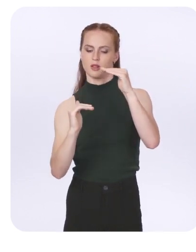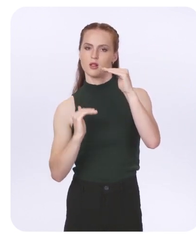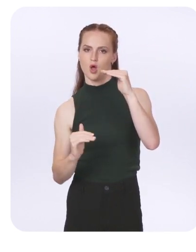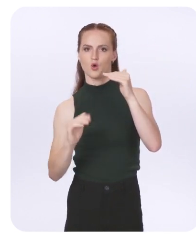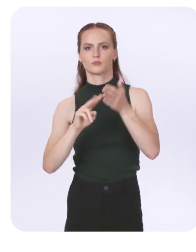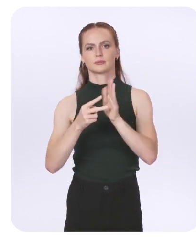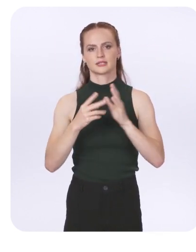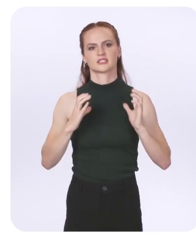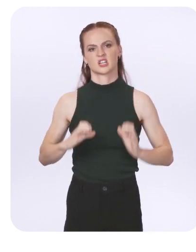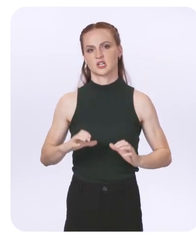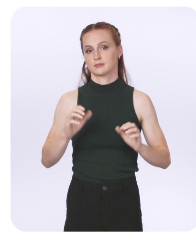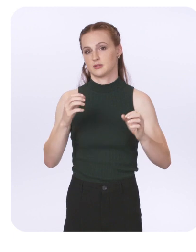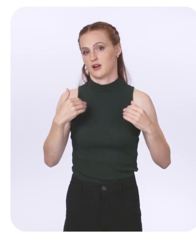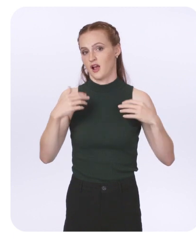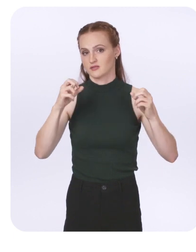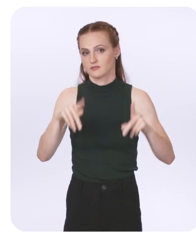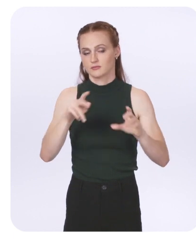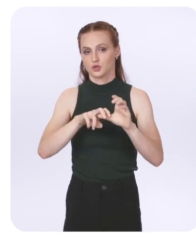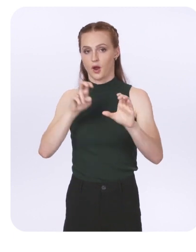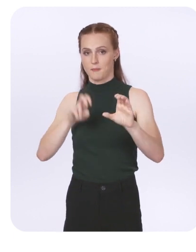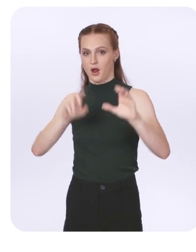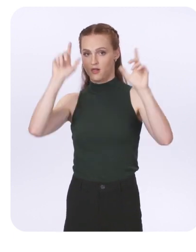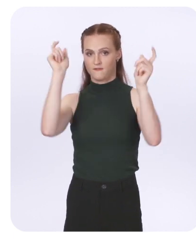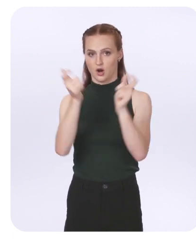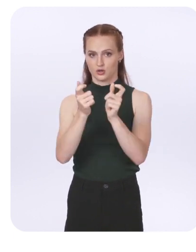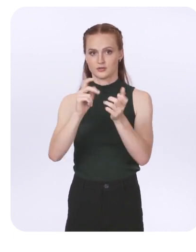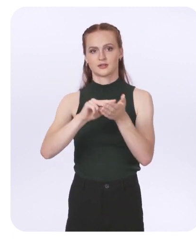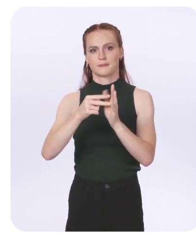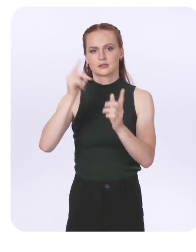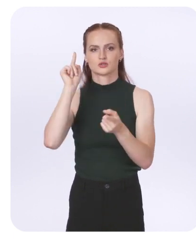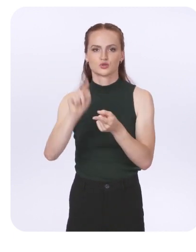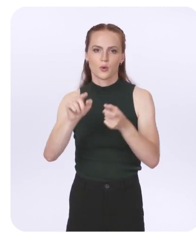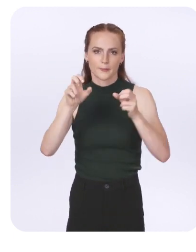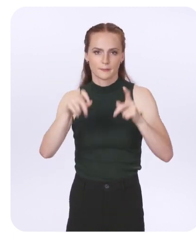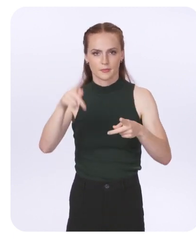Your product detail page (PDP) sits here in the second step under